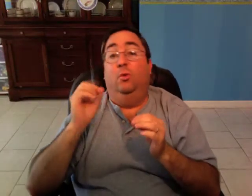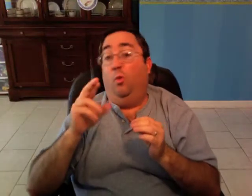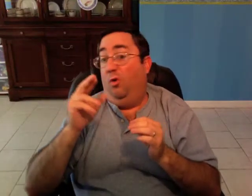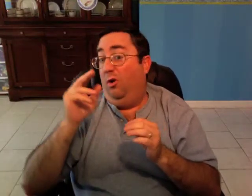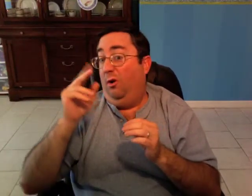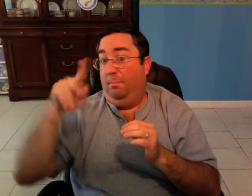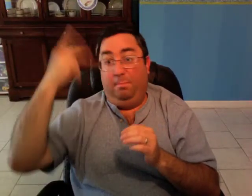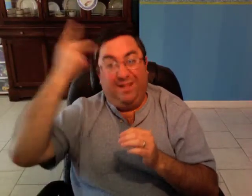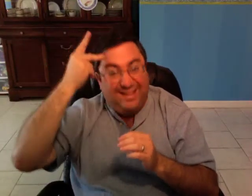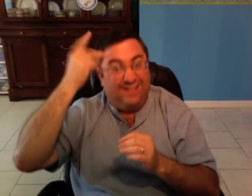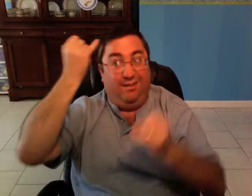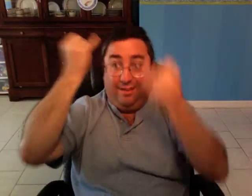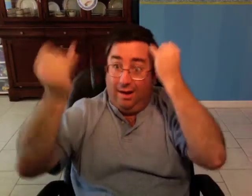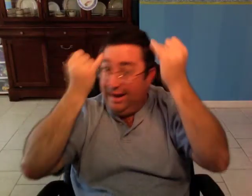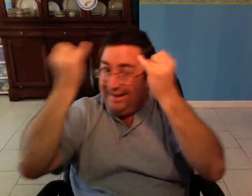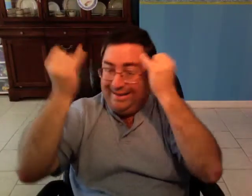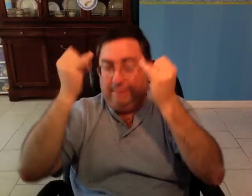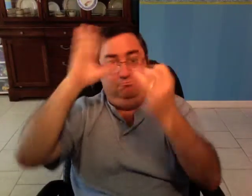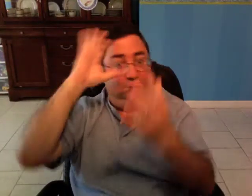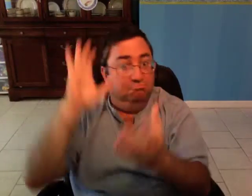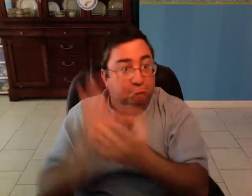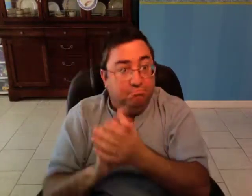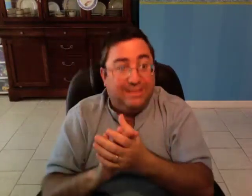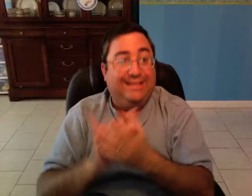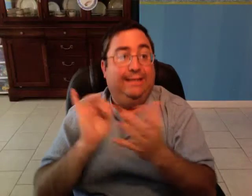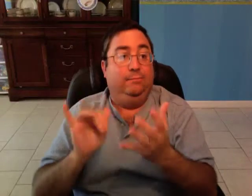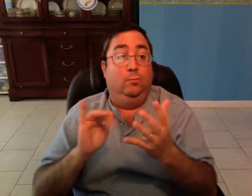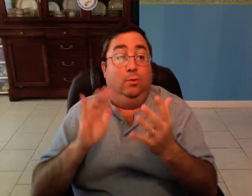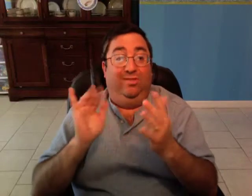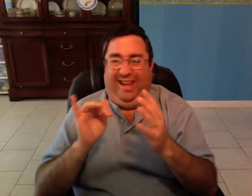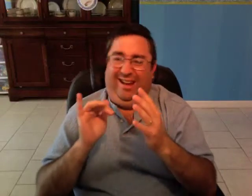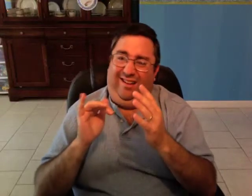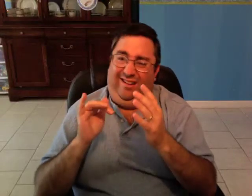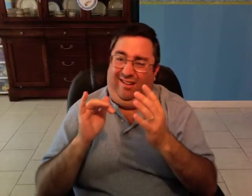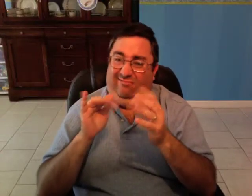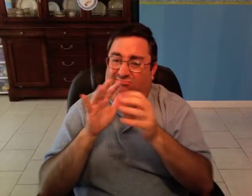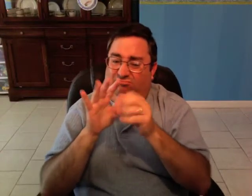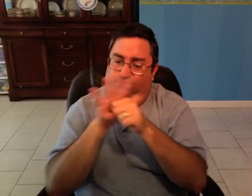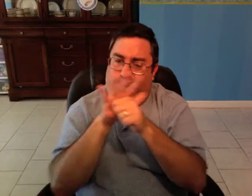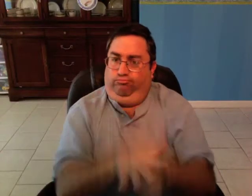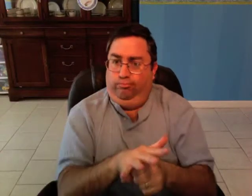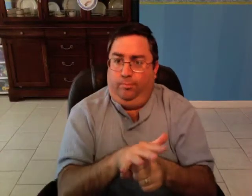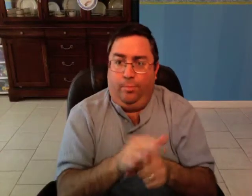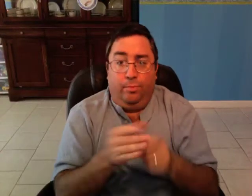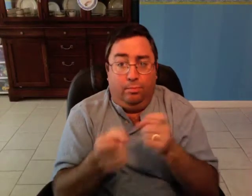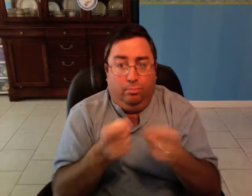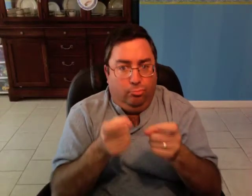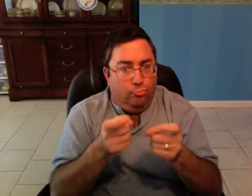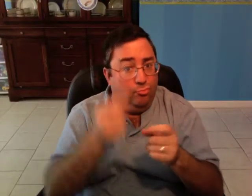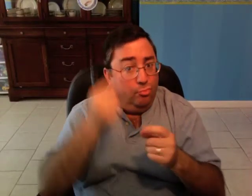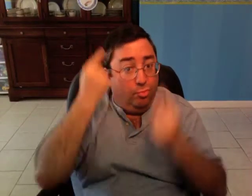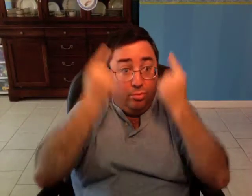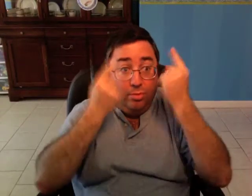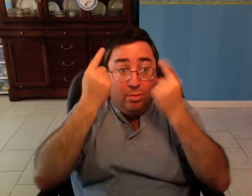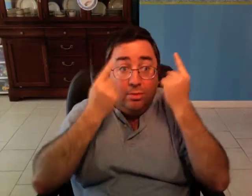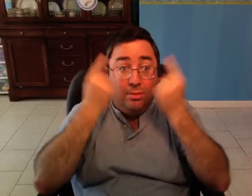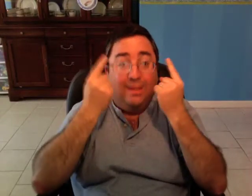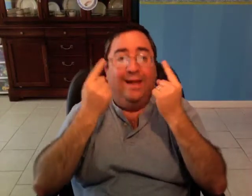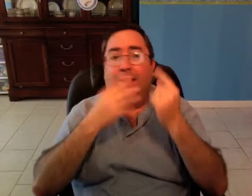all those religious or political beliefs will control how one thinks about things,